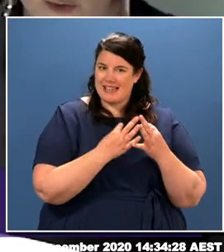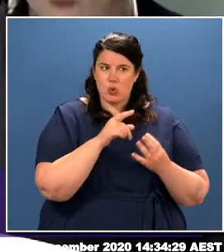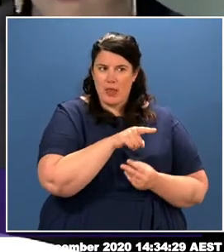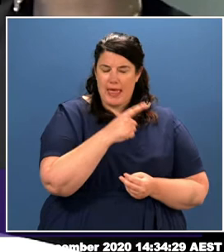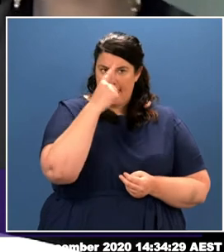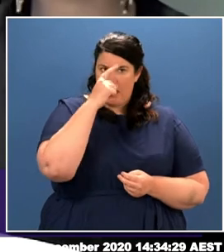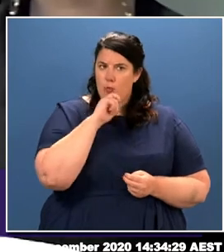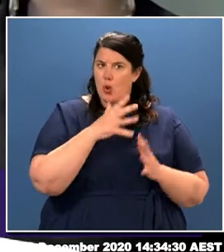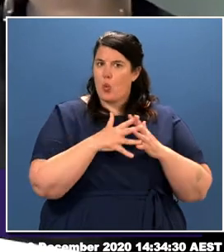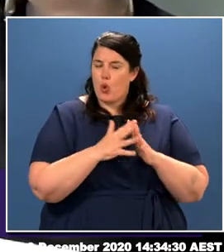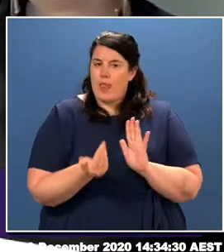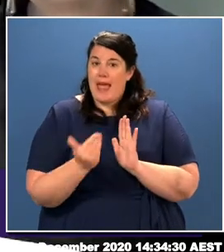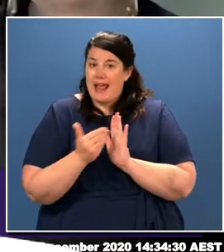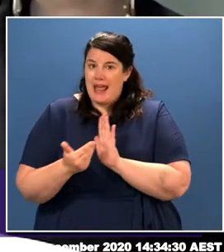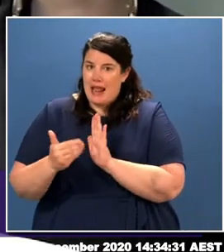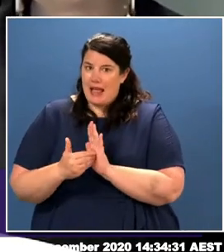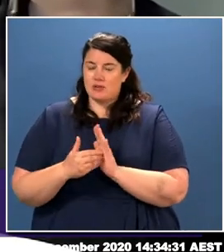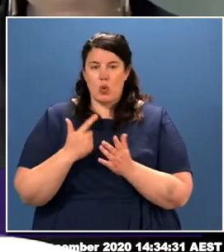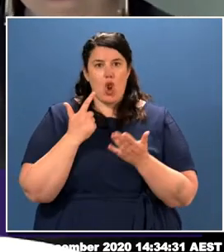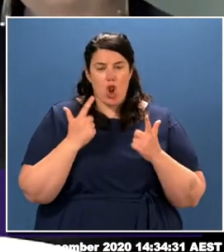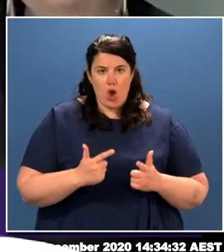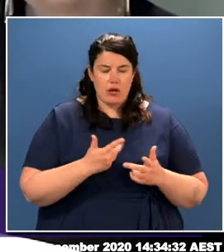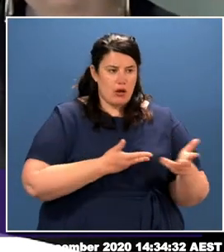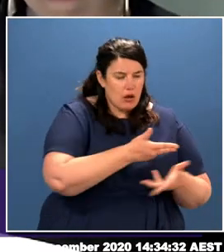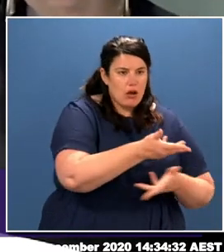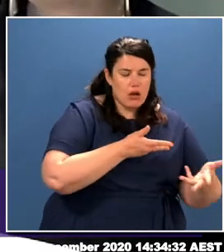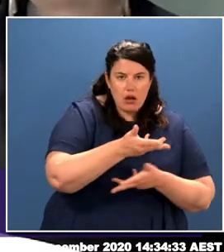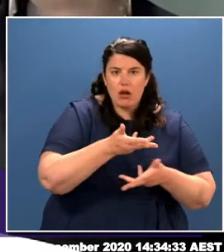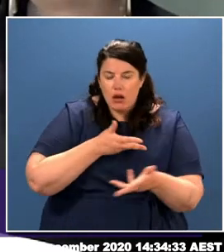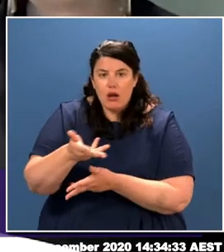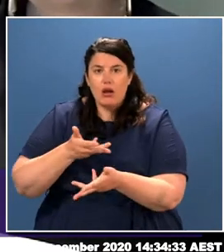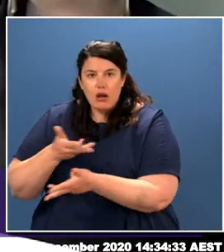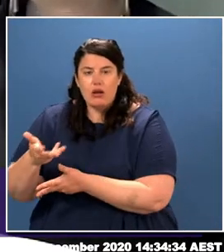So all that work together was really a lot of consultation, and also coming